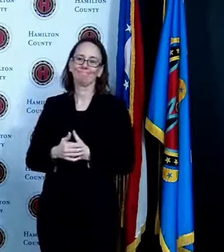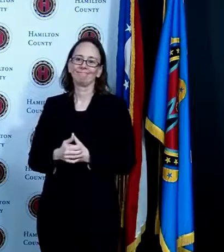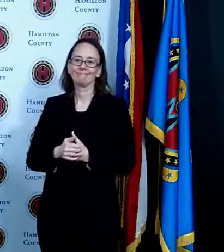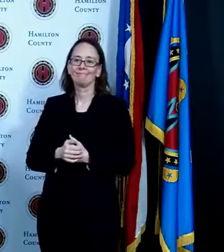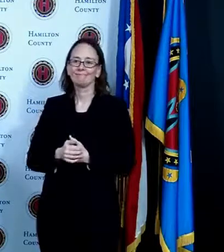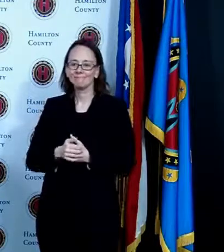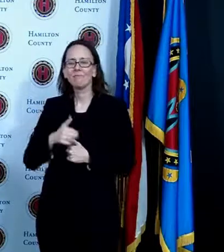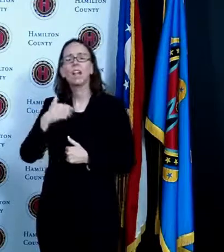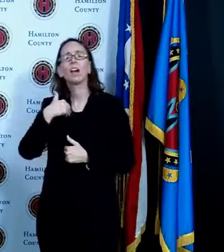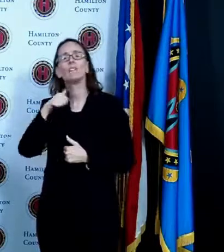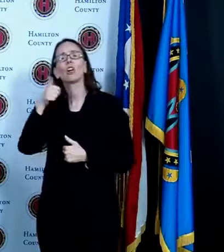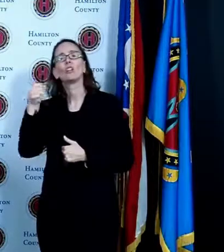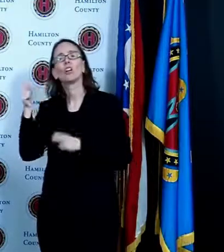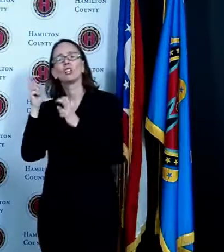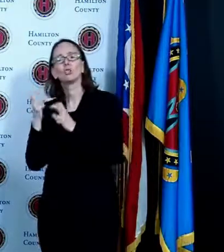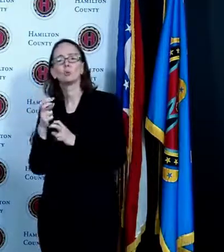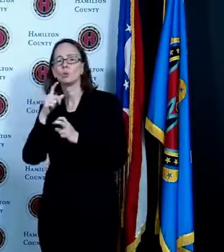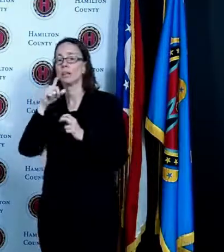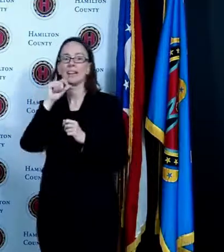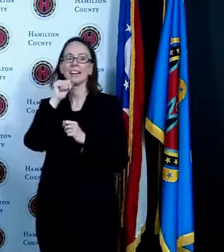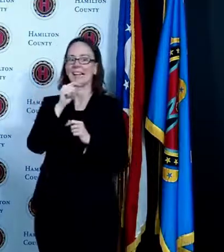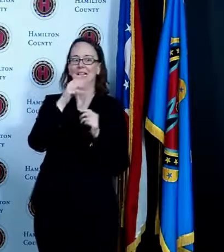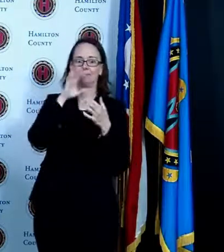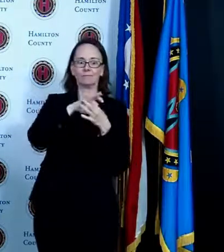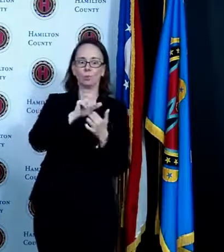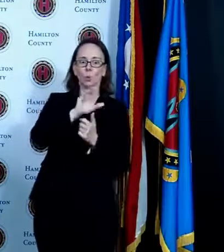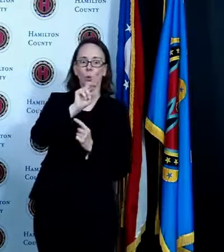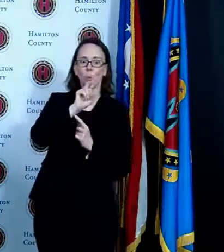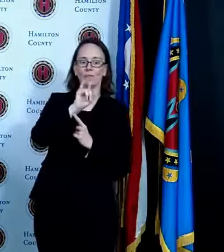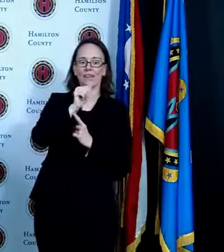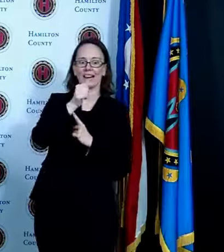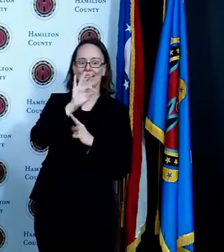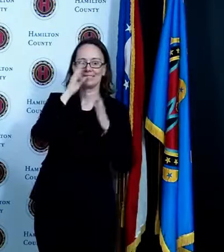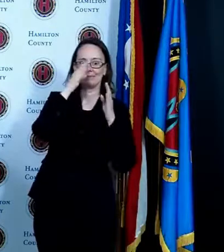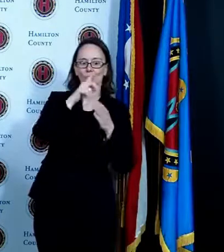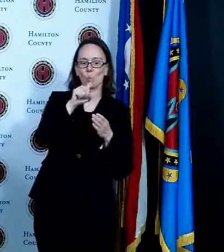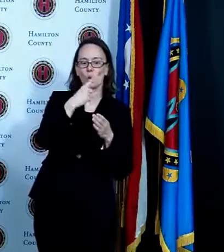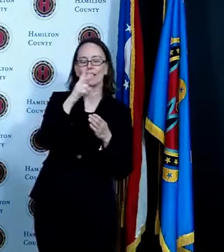Hamilton County cases I always like to include the number of those recovered so